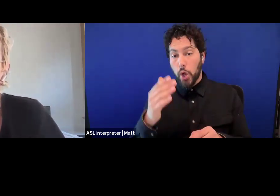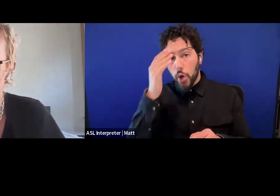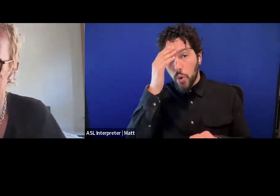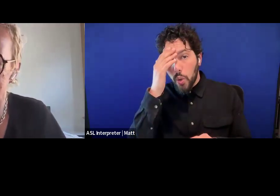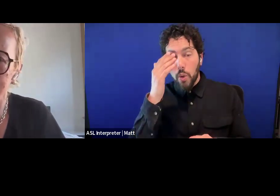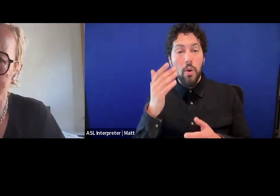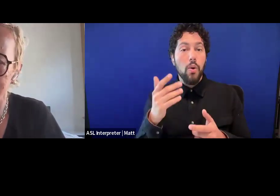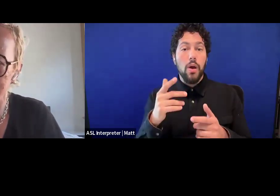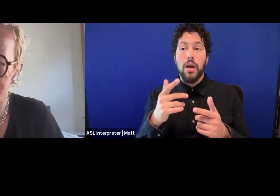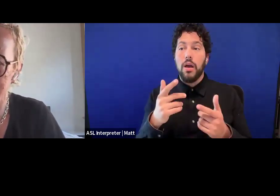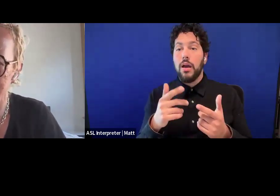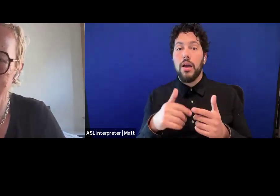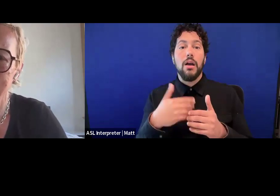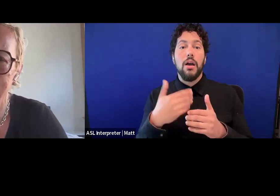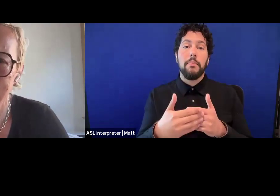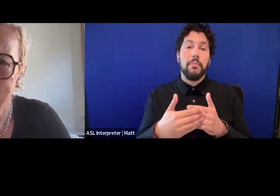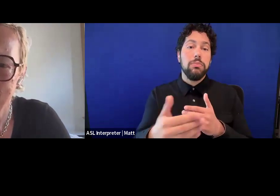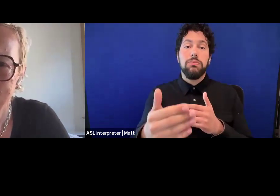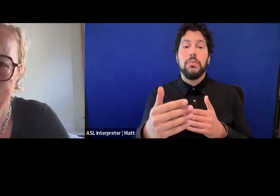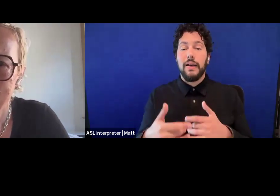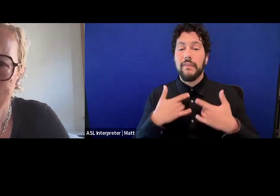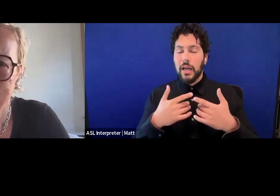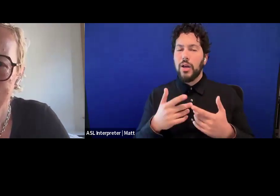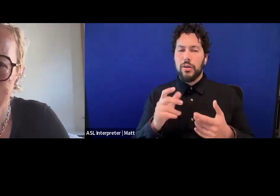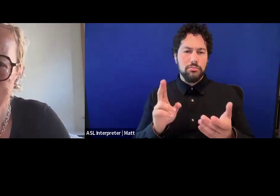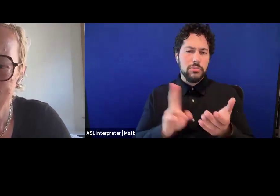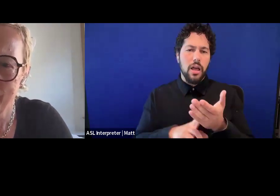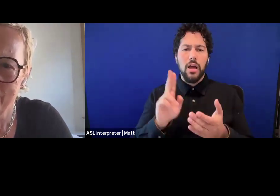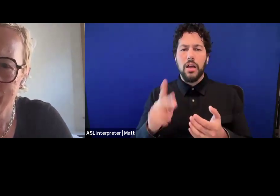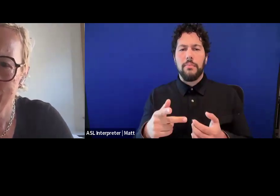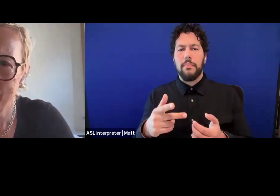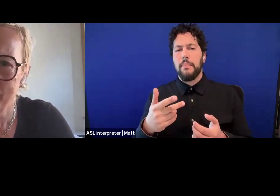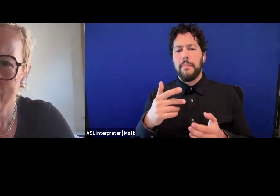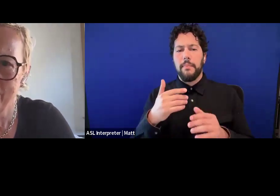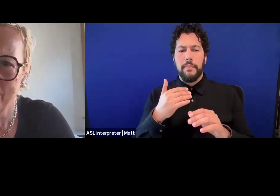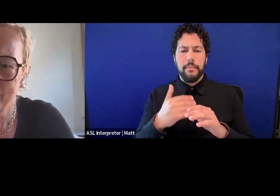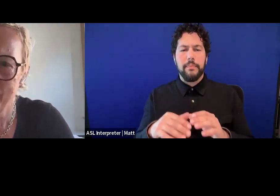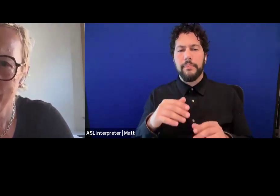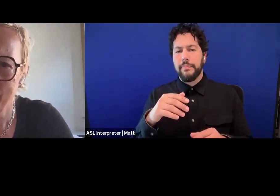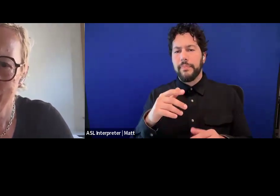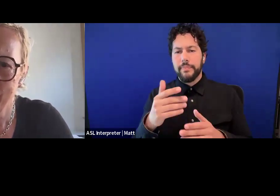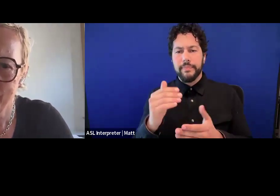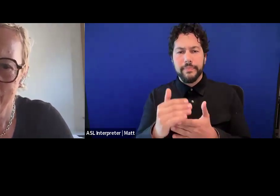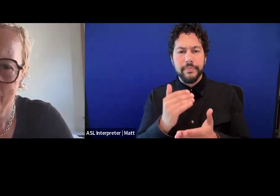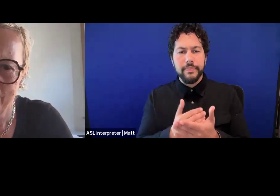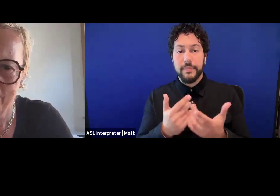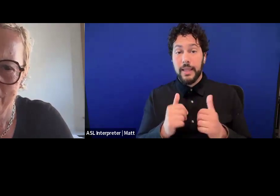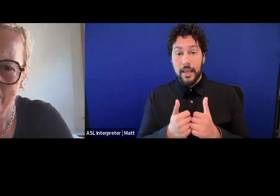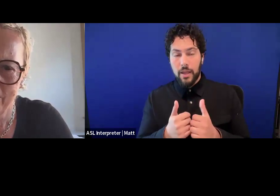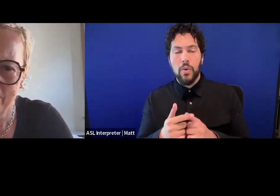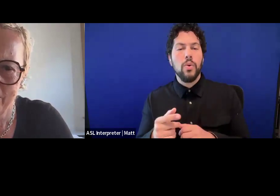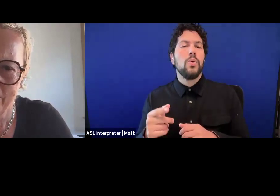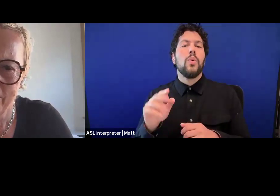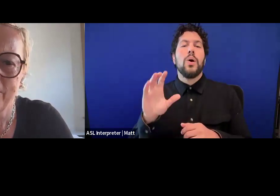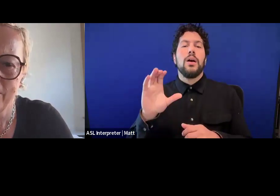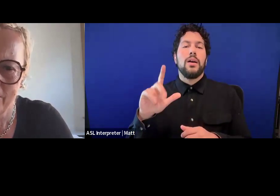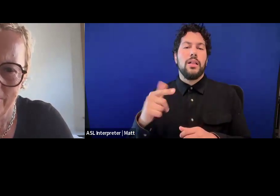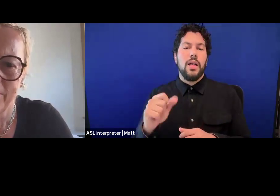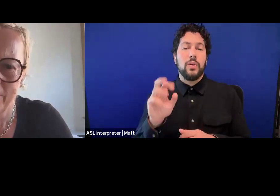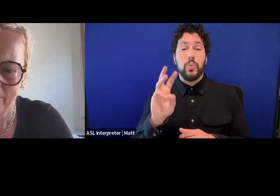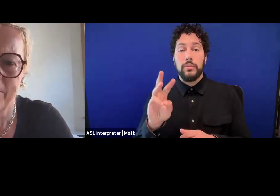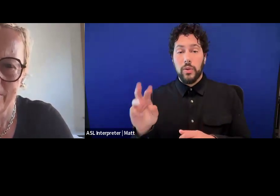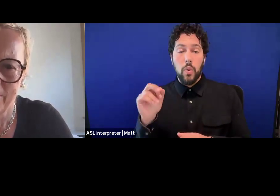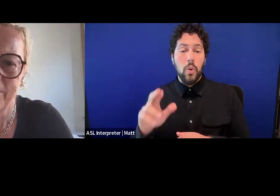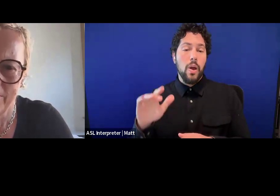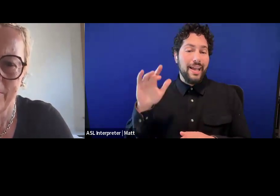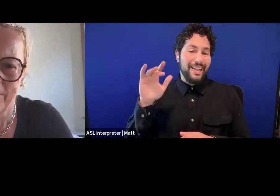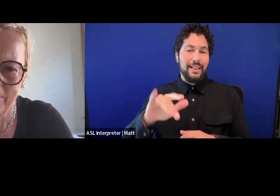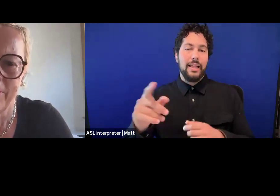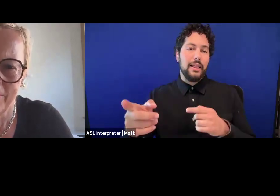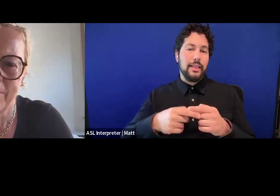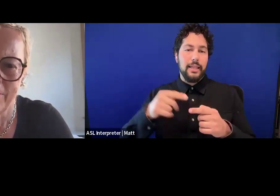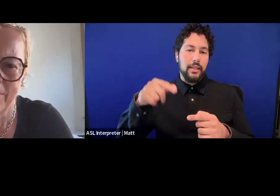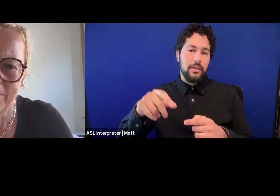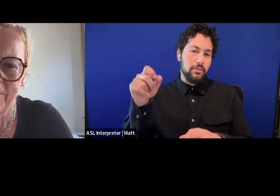You're more than welcome to join our mailing list. Um, you can do that by going to the CLAGS, um, website, or by this link, our Constant Contact form.